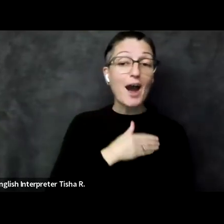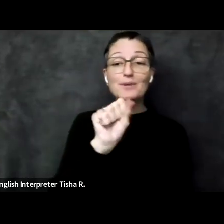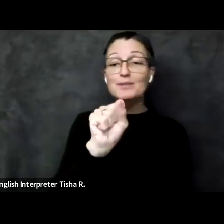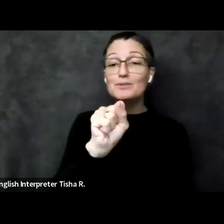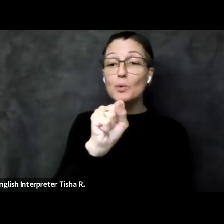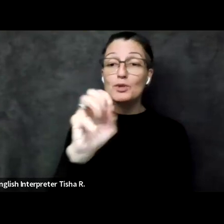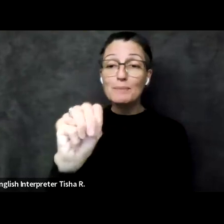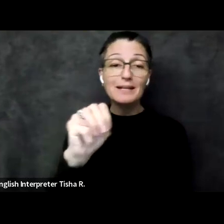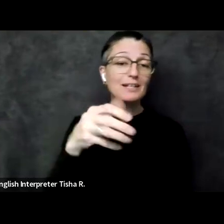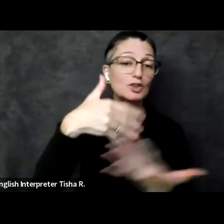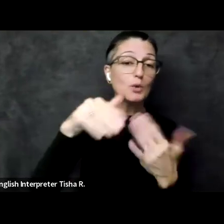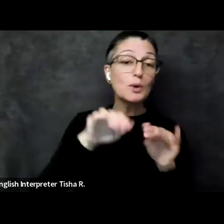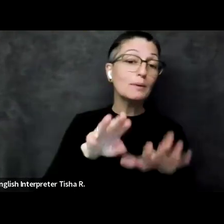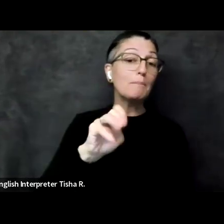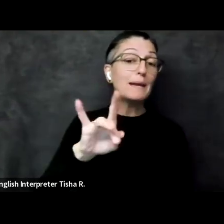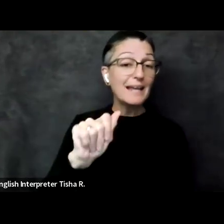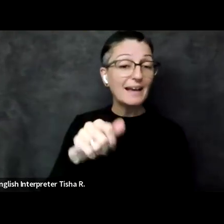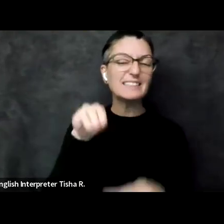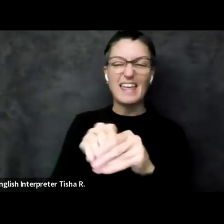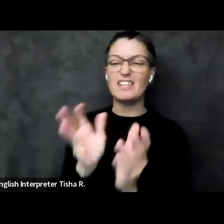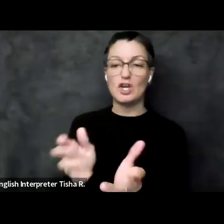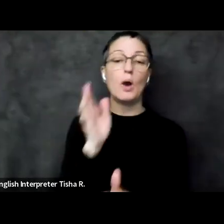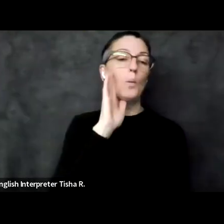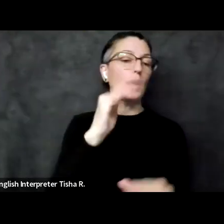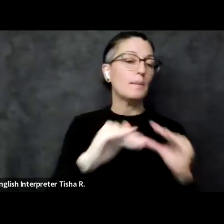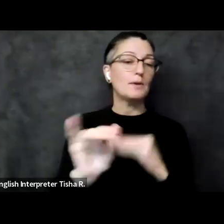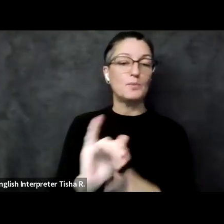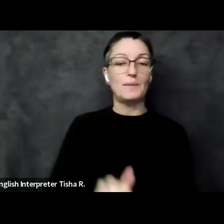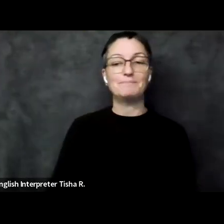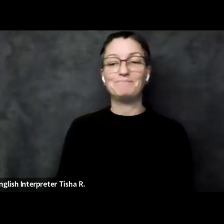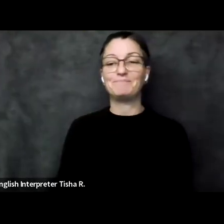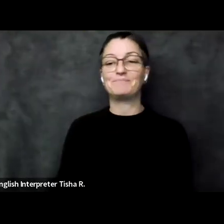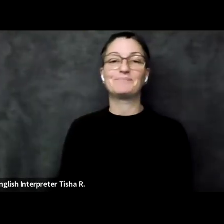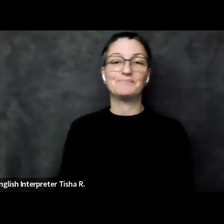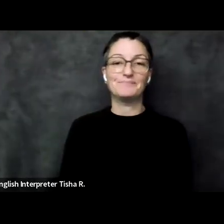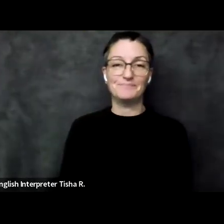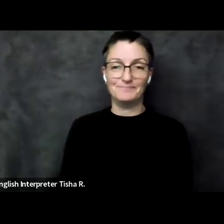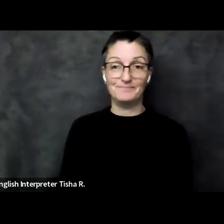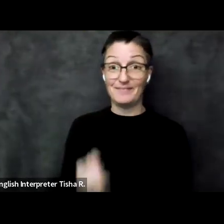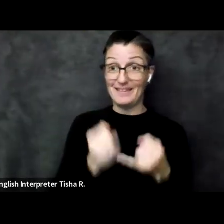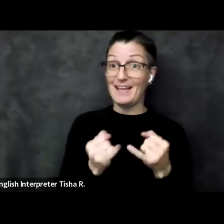And will also be emailed out. And lastly, it's the best time of the year.